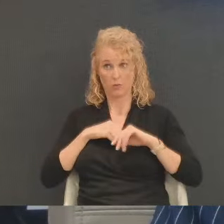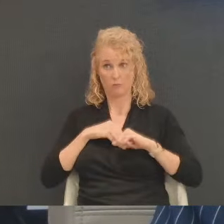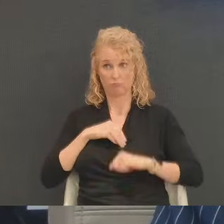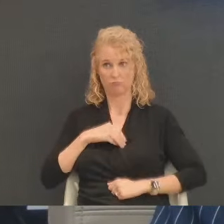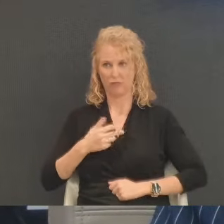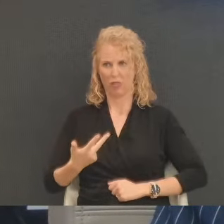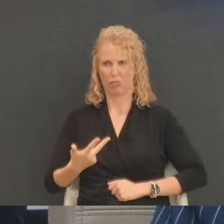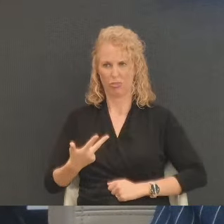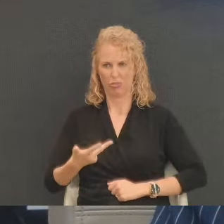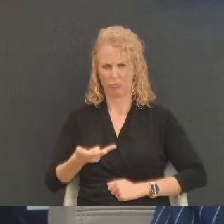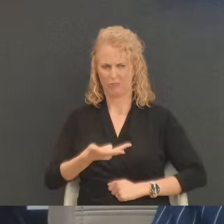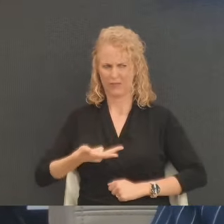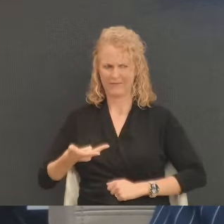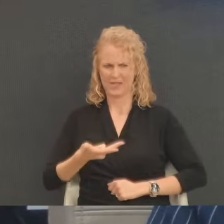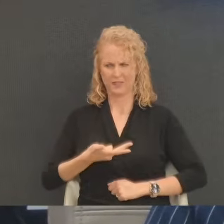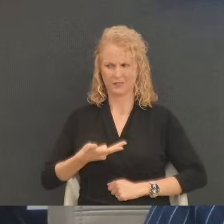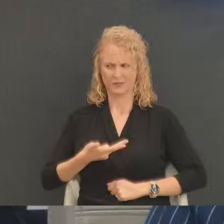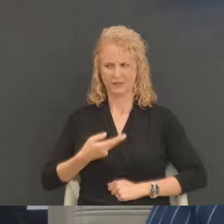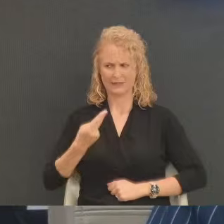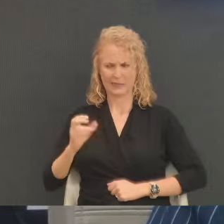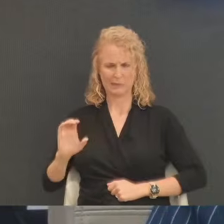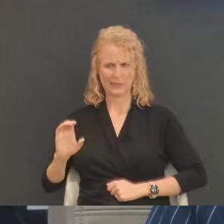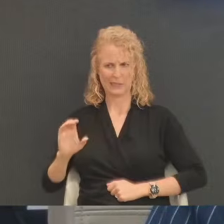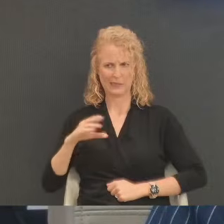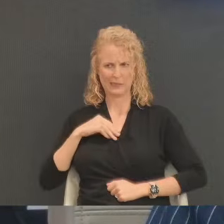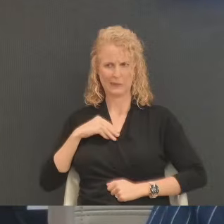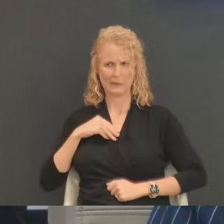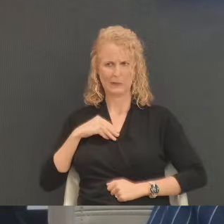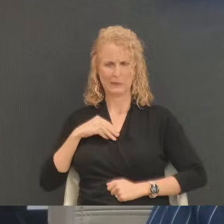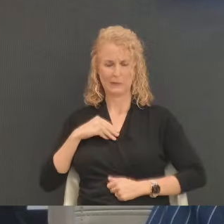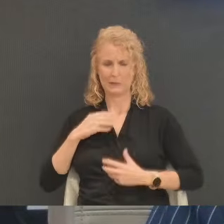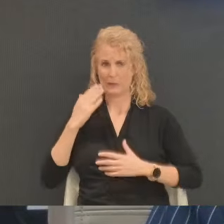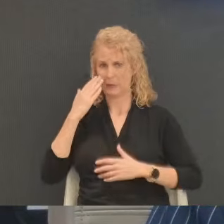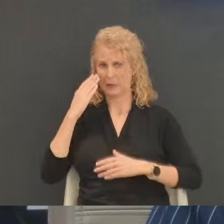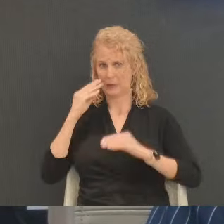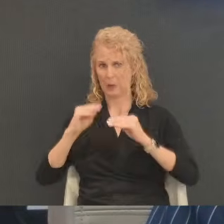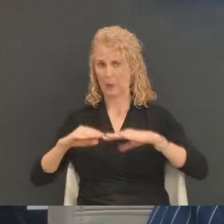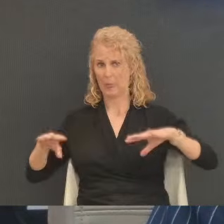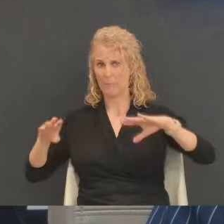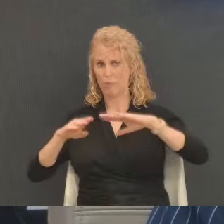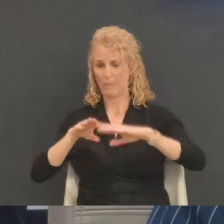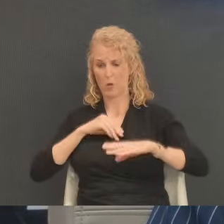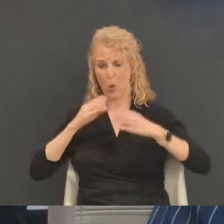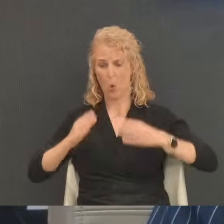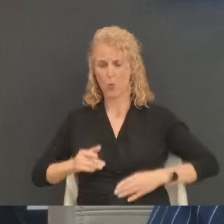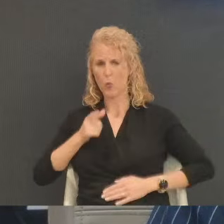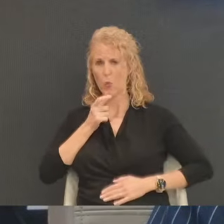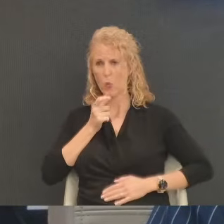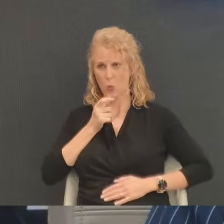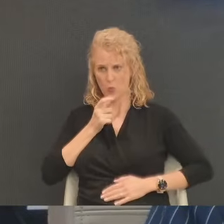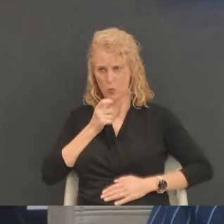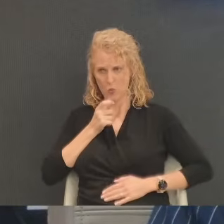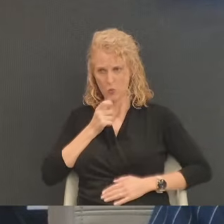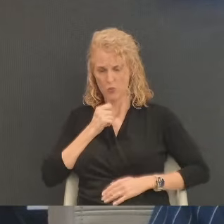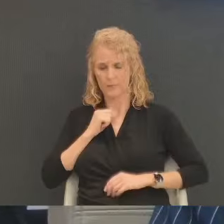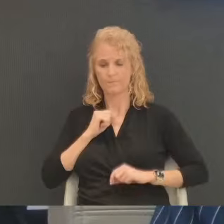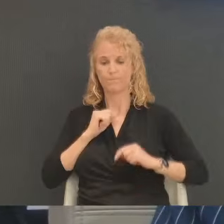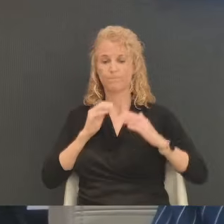and, uh, Hamilton County. I want to know about the property ownership. I want to know about funding.